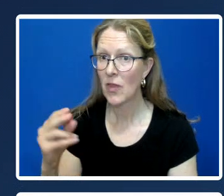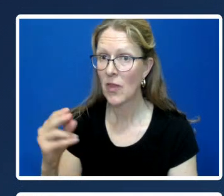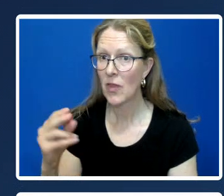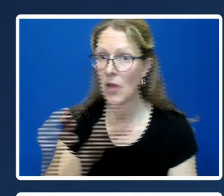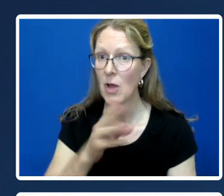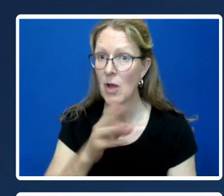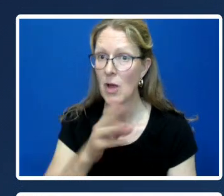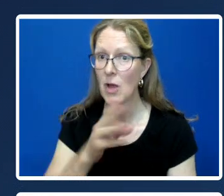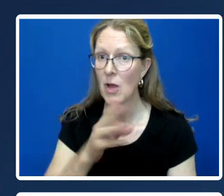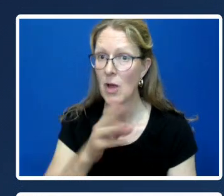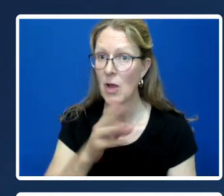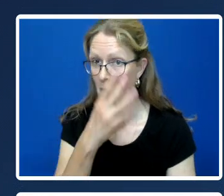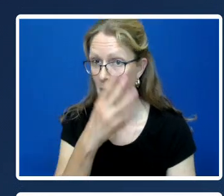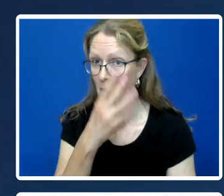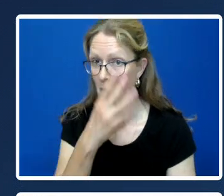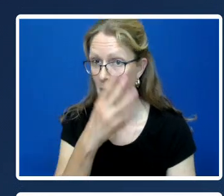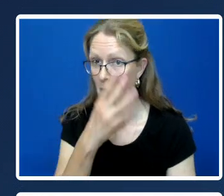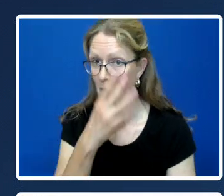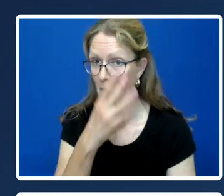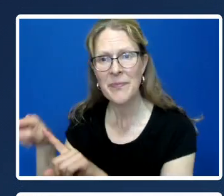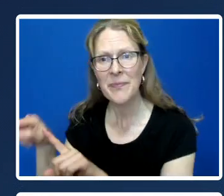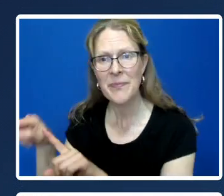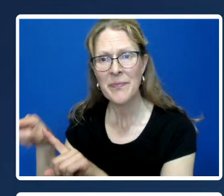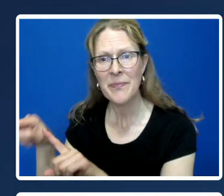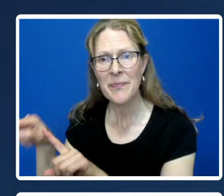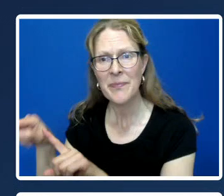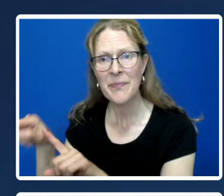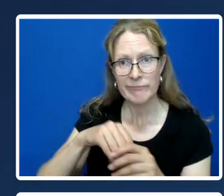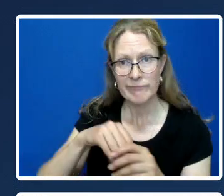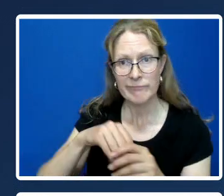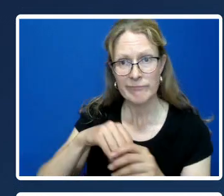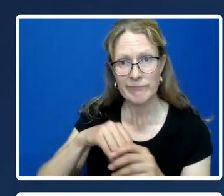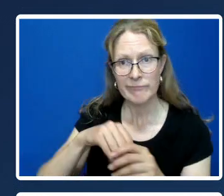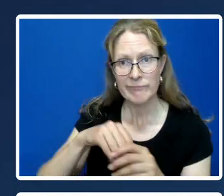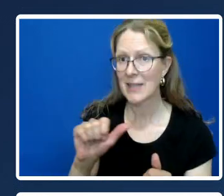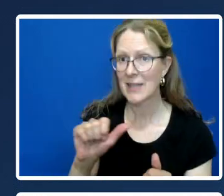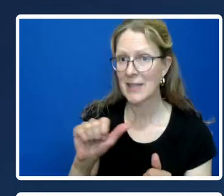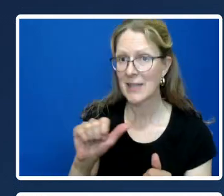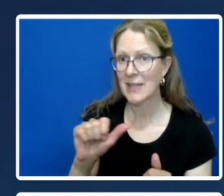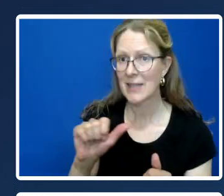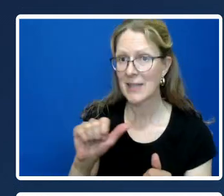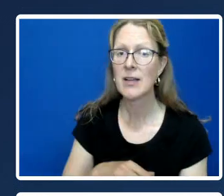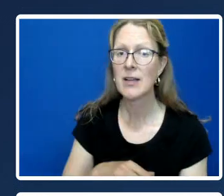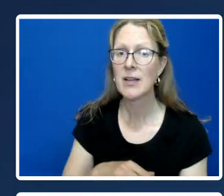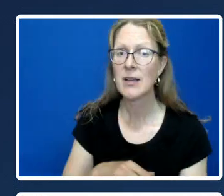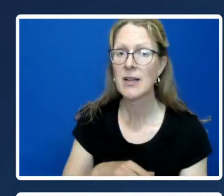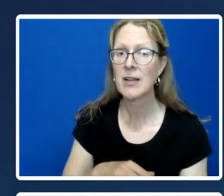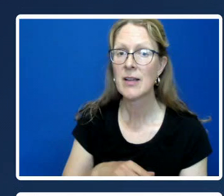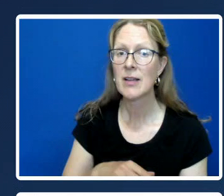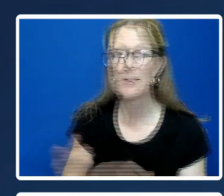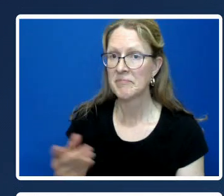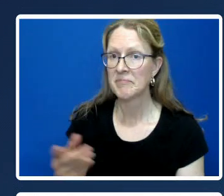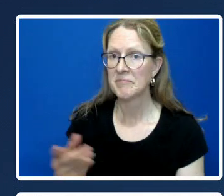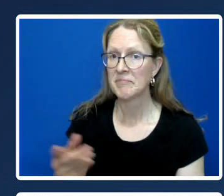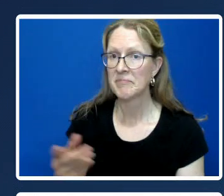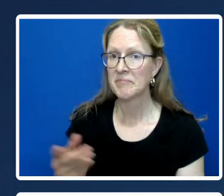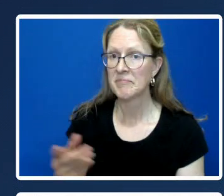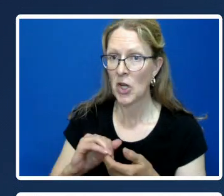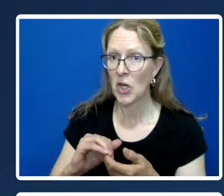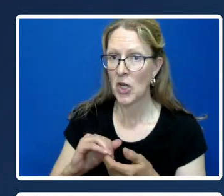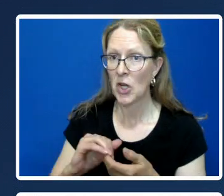that's kind of neat, but -- yeah. We partnered with Ranger Stephanie at Anacostia Park and